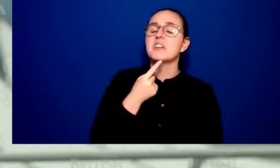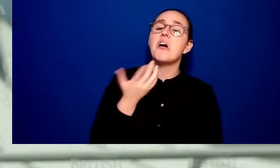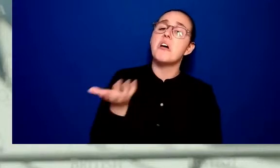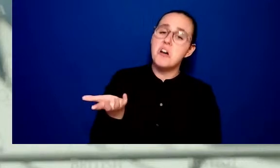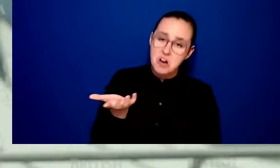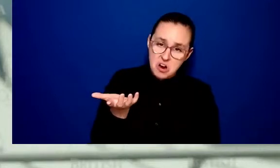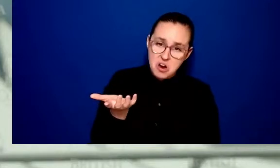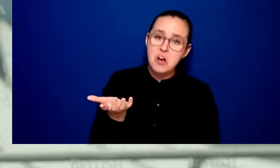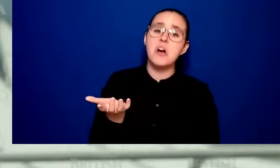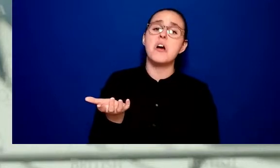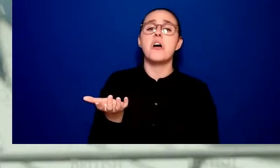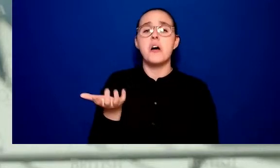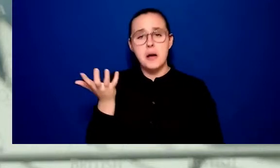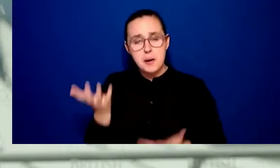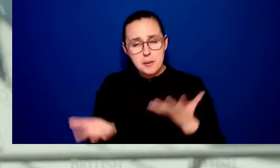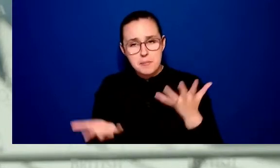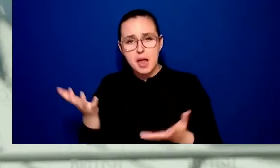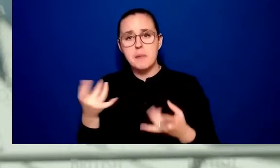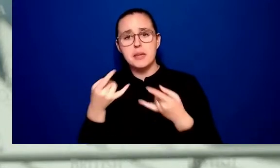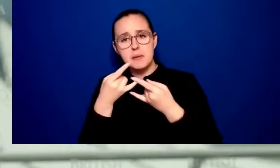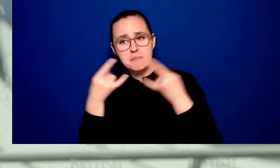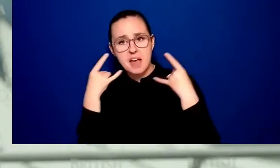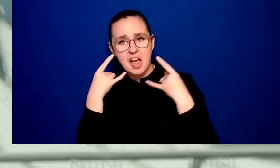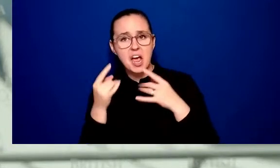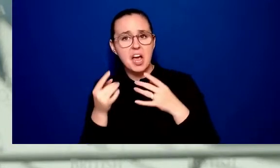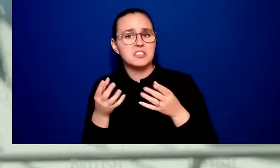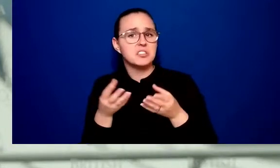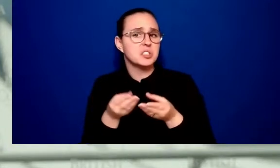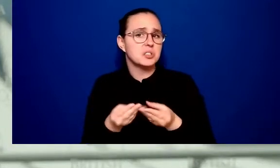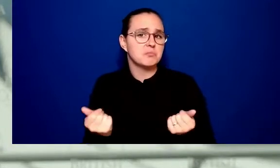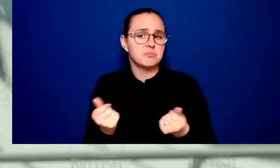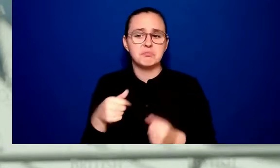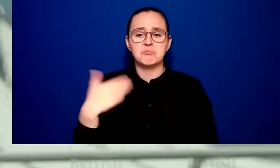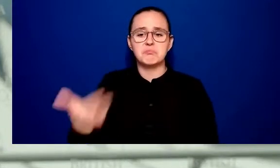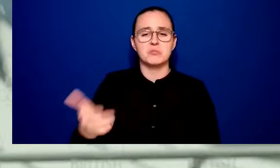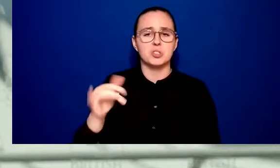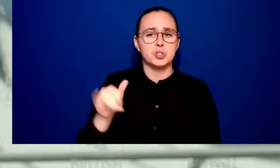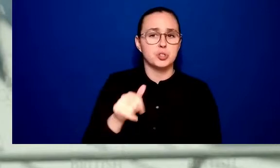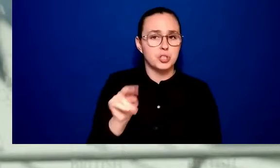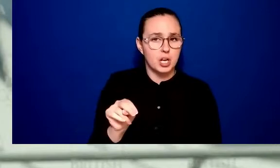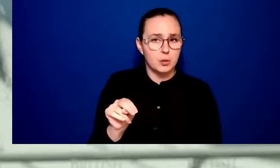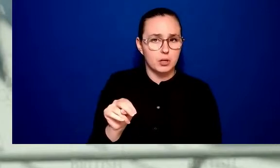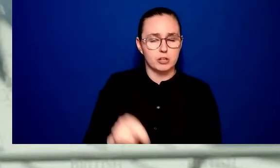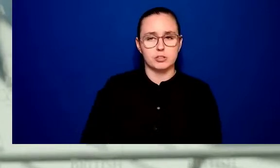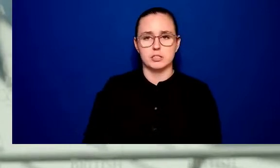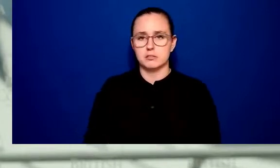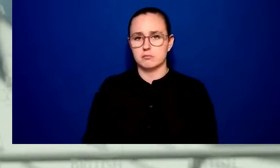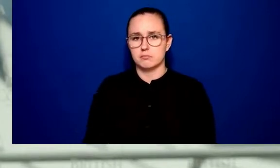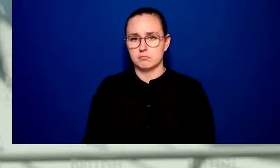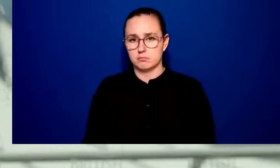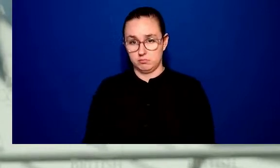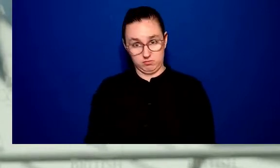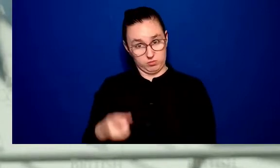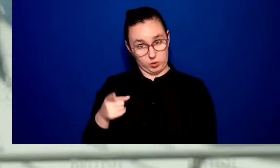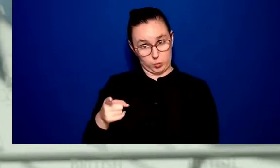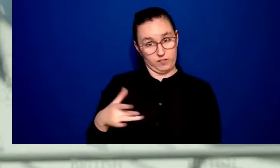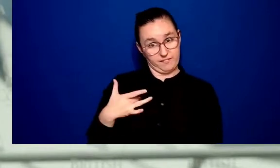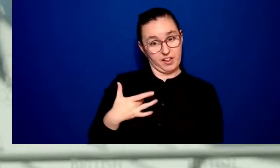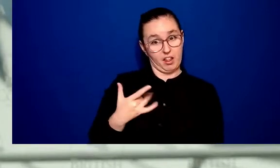masks, and in January, maybe, are we where you. I thought we would be now in the middle of